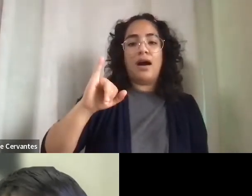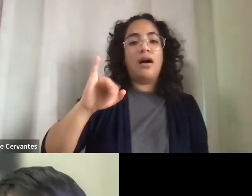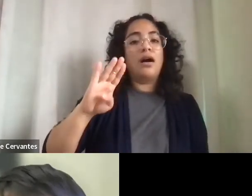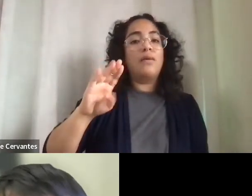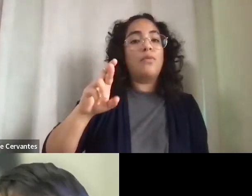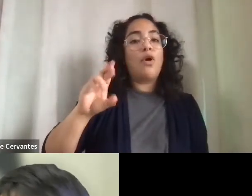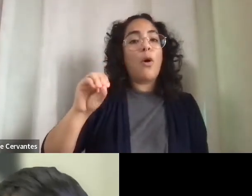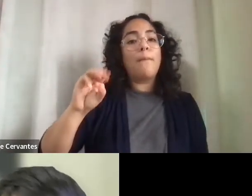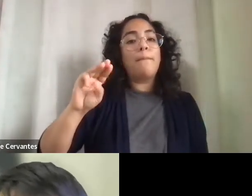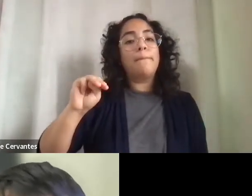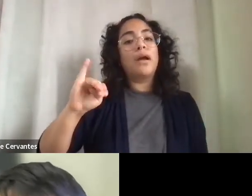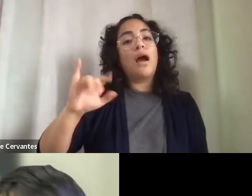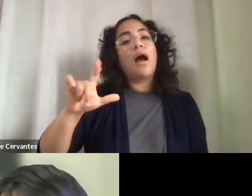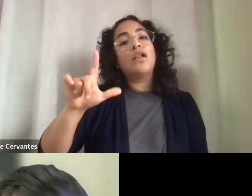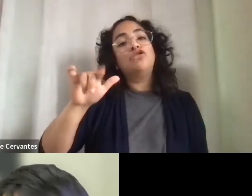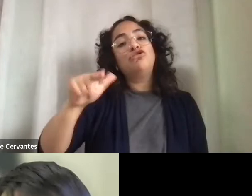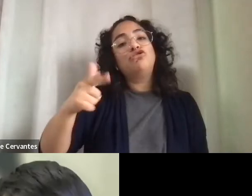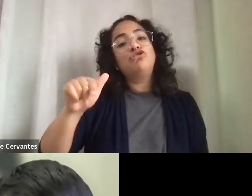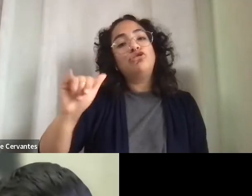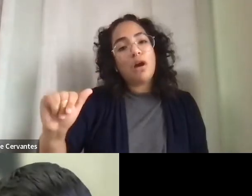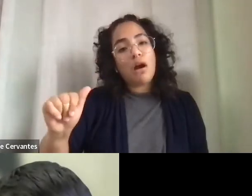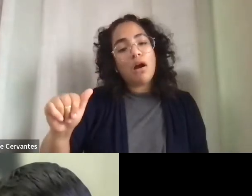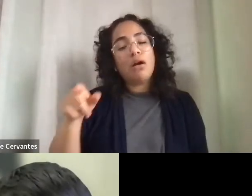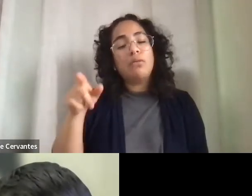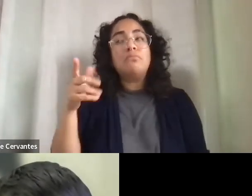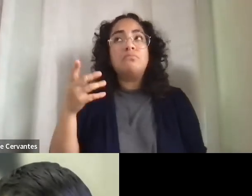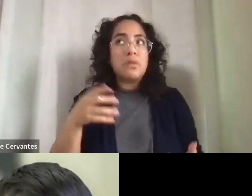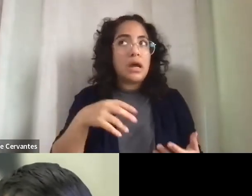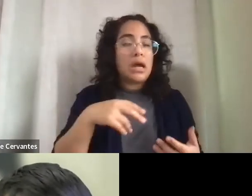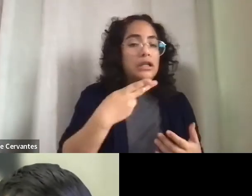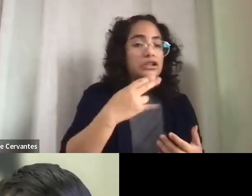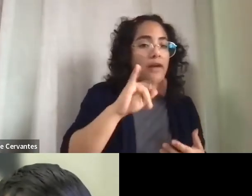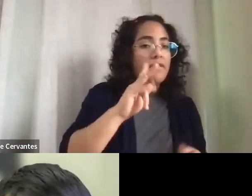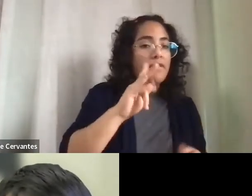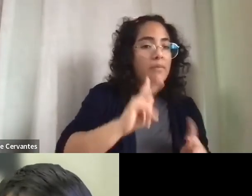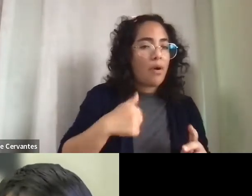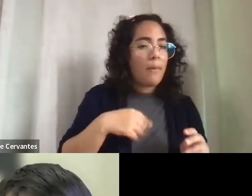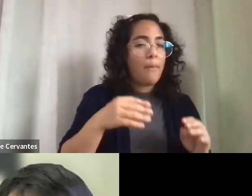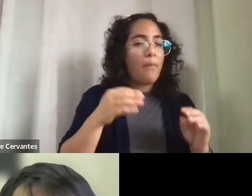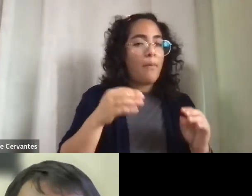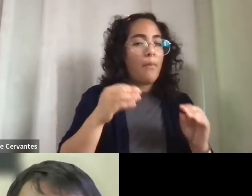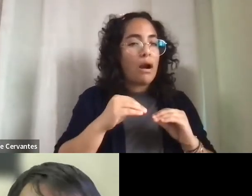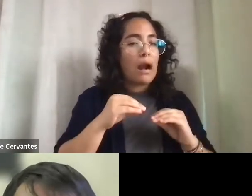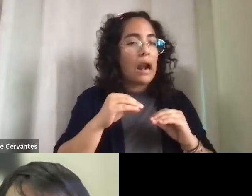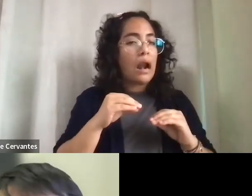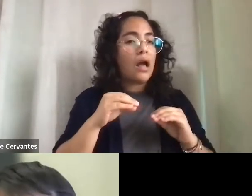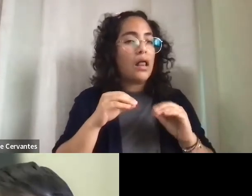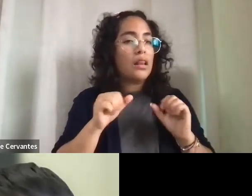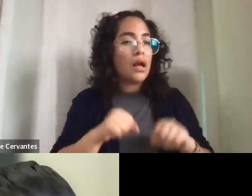Are people with HIV more likely to get those or, well the question is just just overall which we we